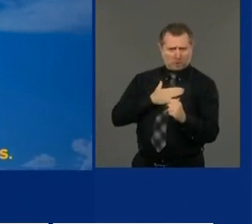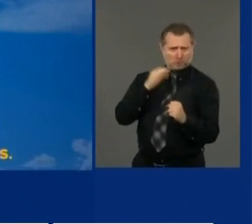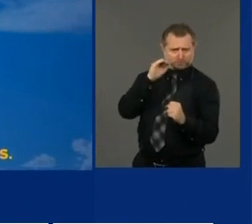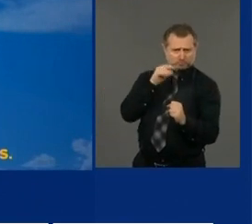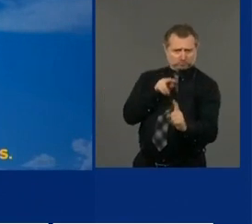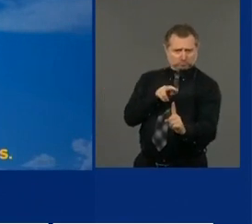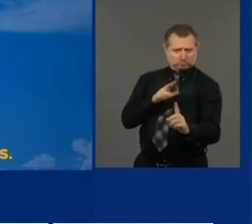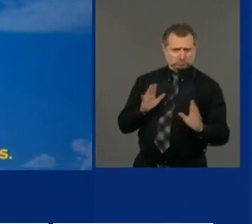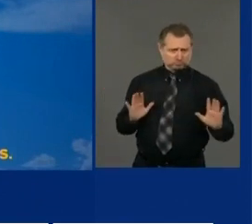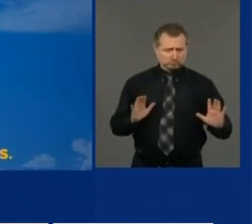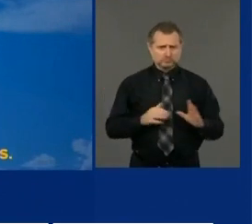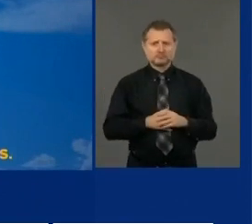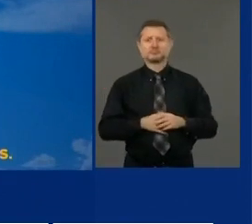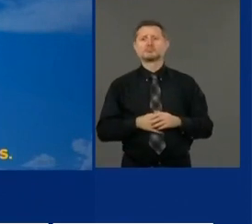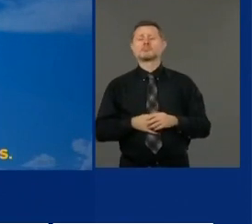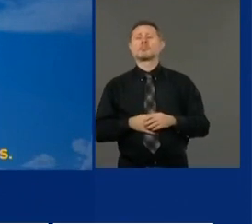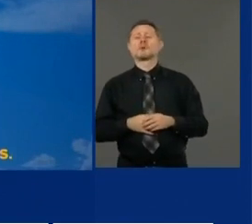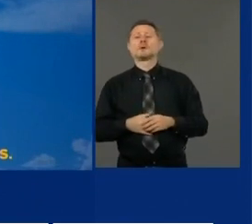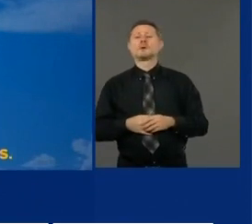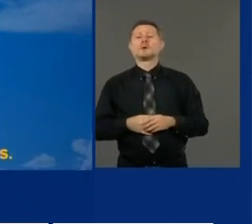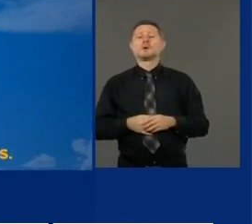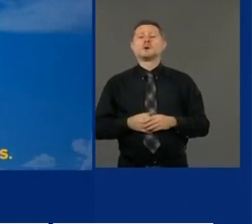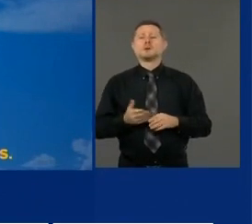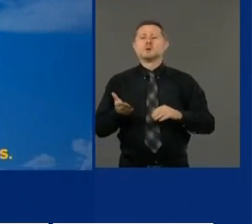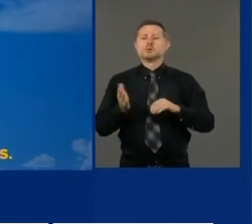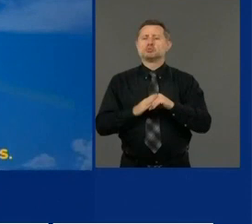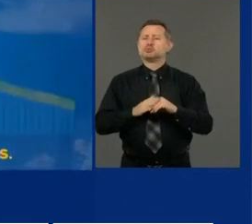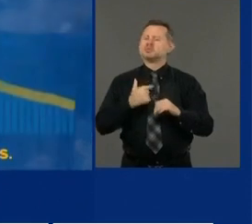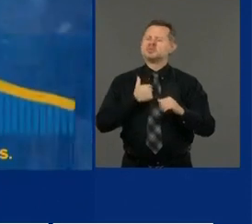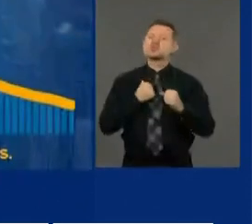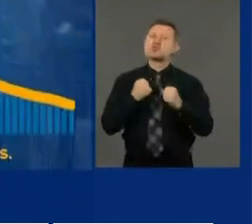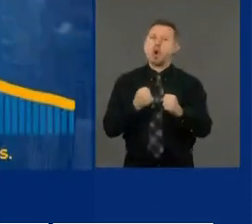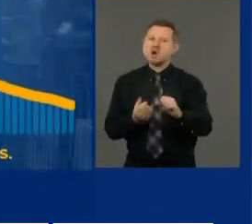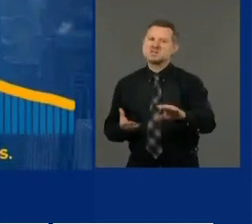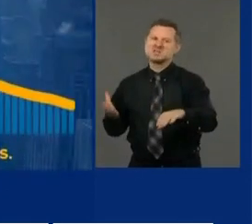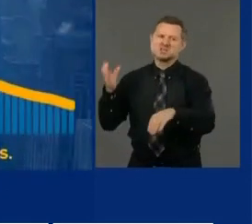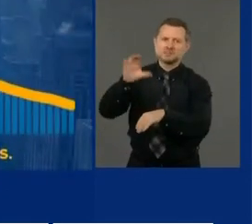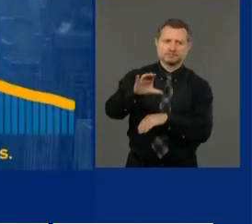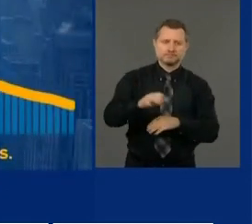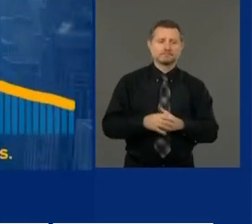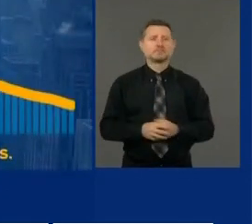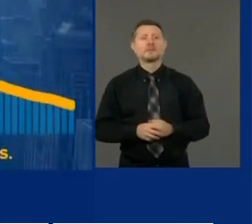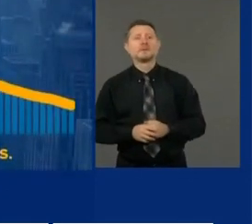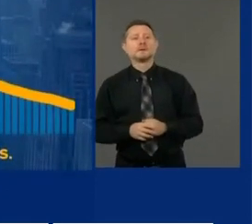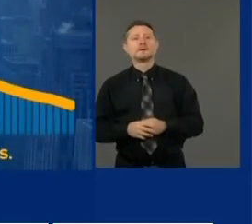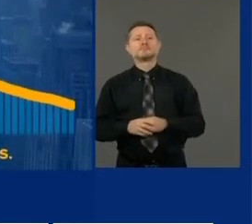THOSE ARE THE FACTS. AND I WANT TO GIVE YOU AN OPINION. IN THIS CASE IT IS VERY PERSONAL.